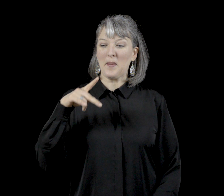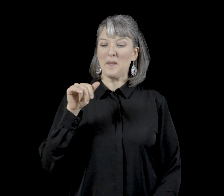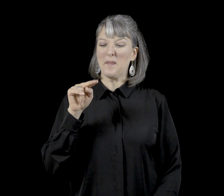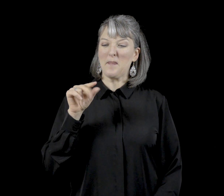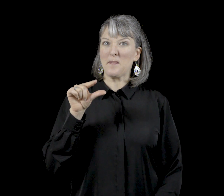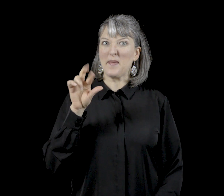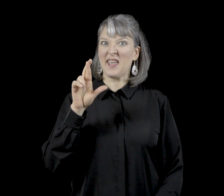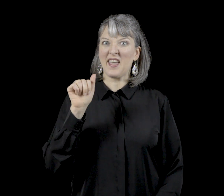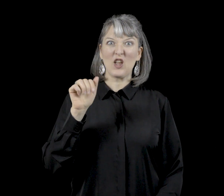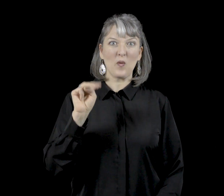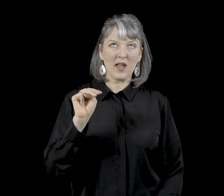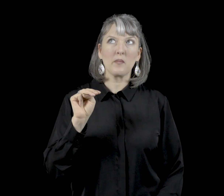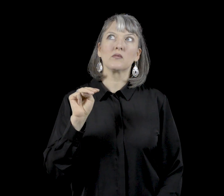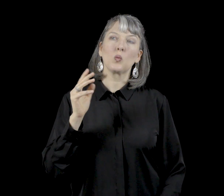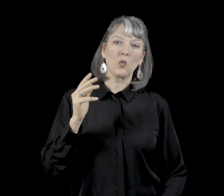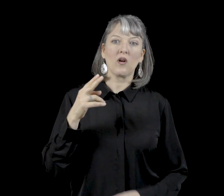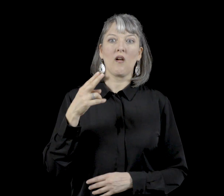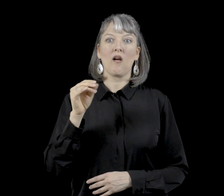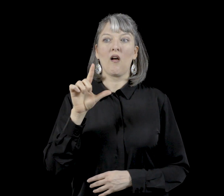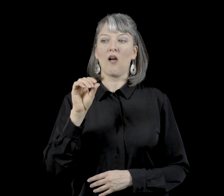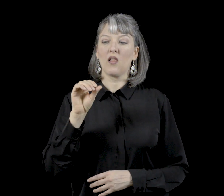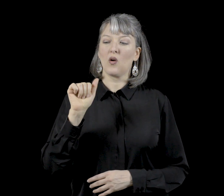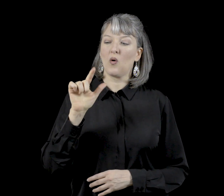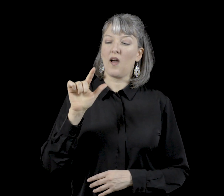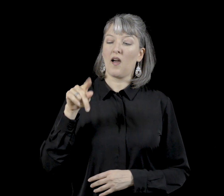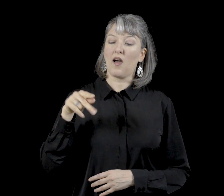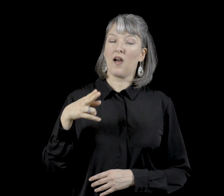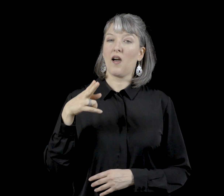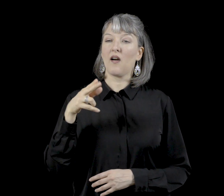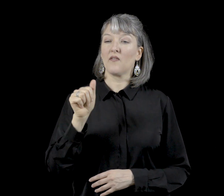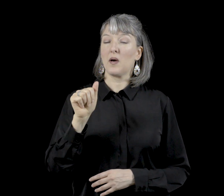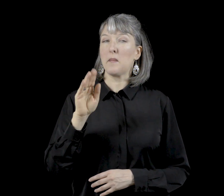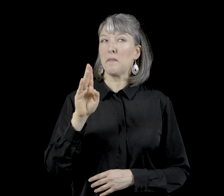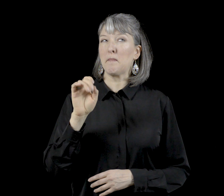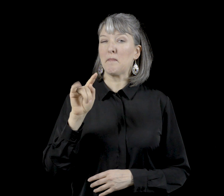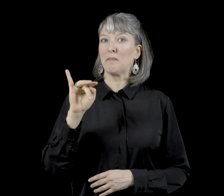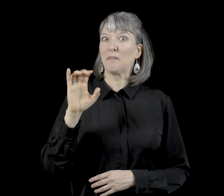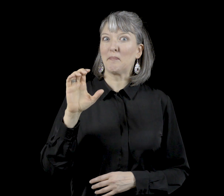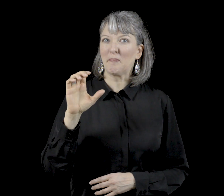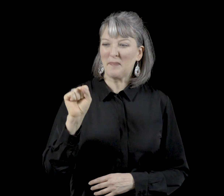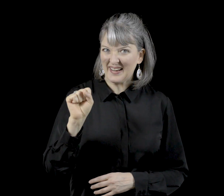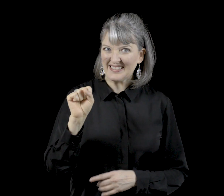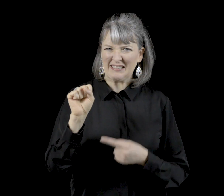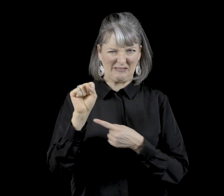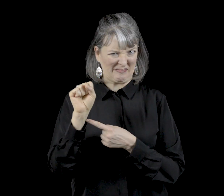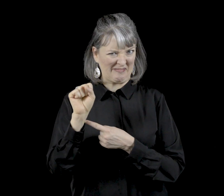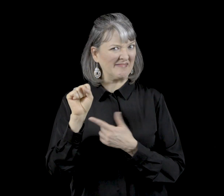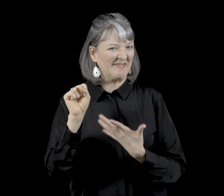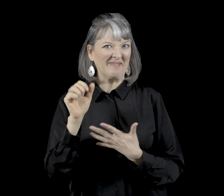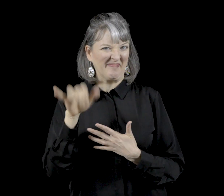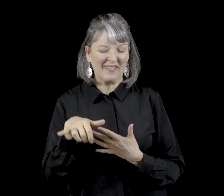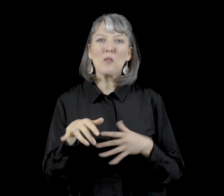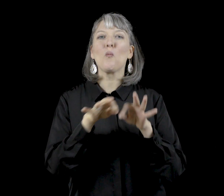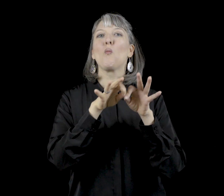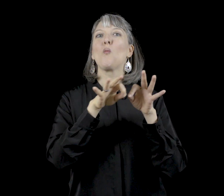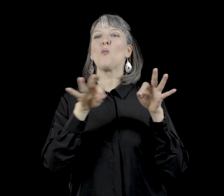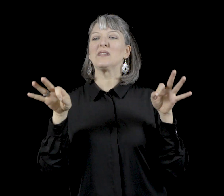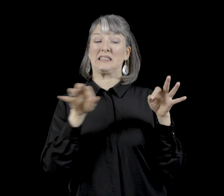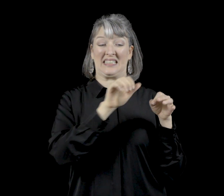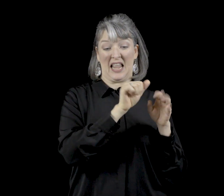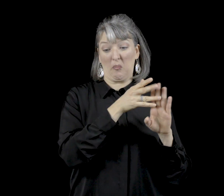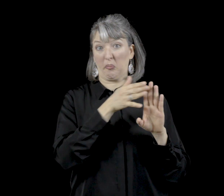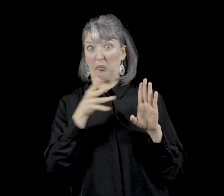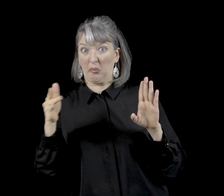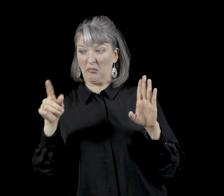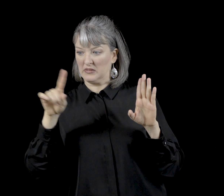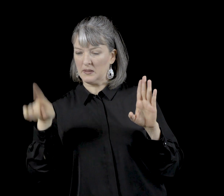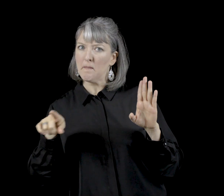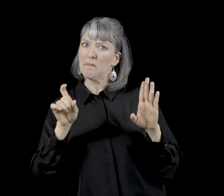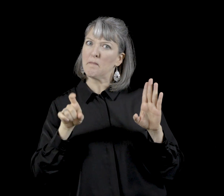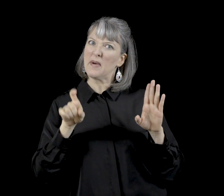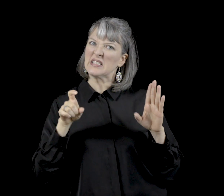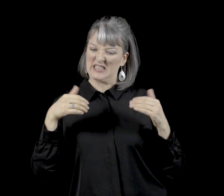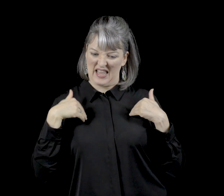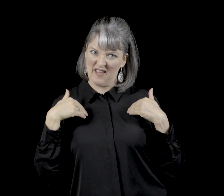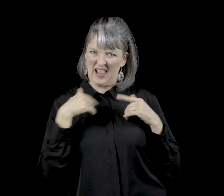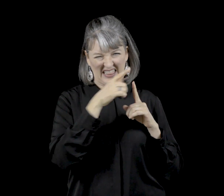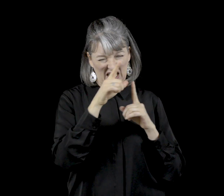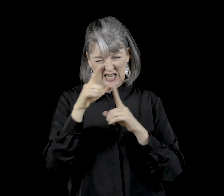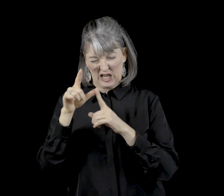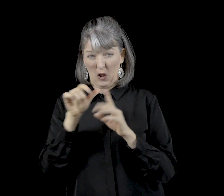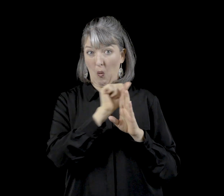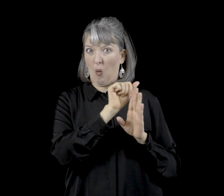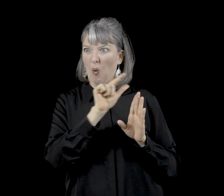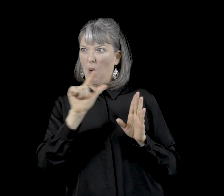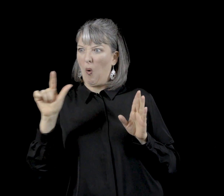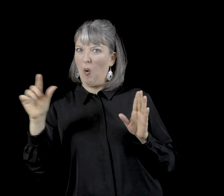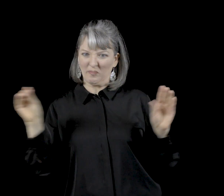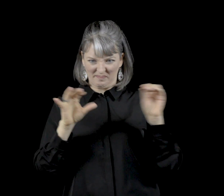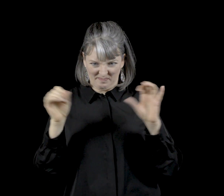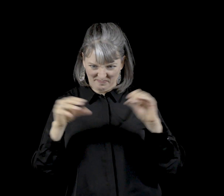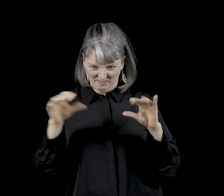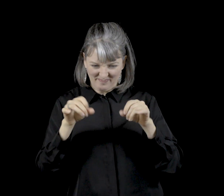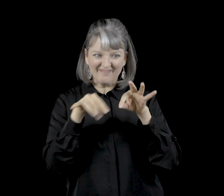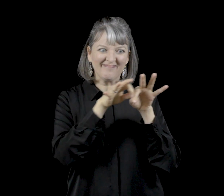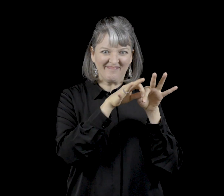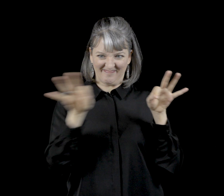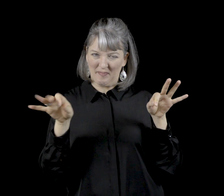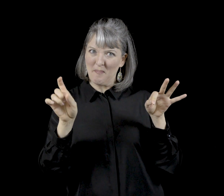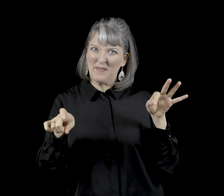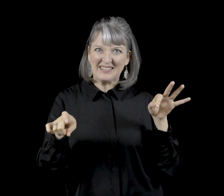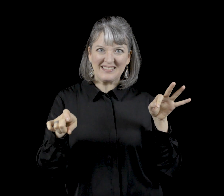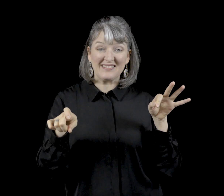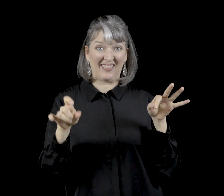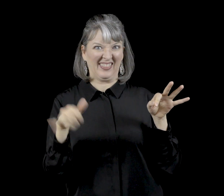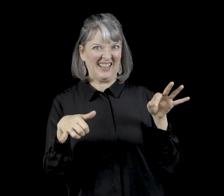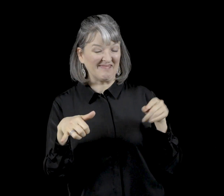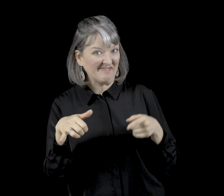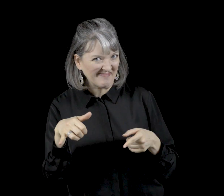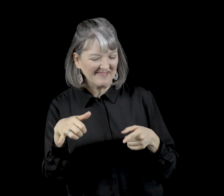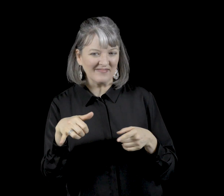A pangram, or holoalphabetic sentence, is a sentence that contains every letter of the alphabet.